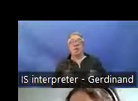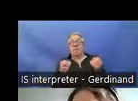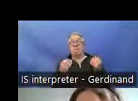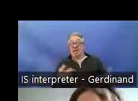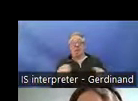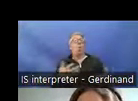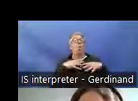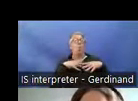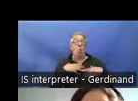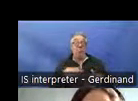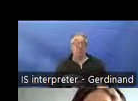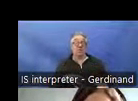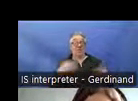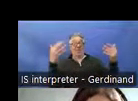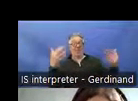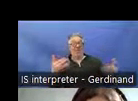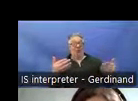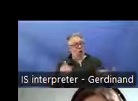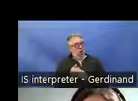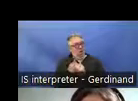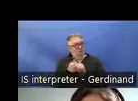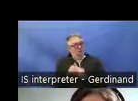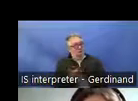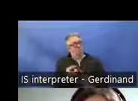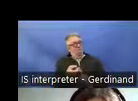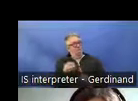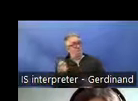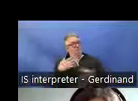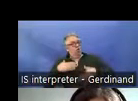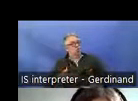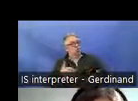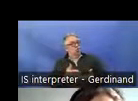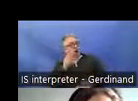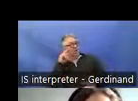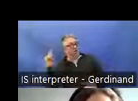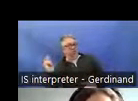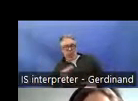the human rights model of disability to support their advocacy.